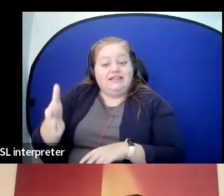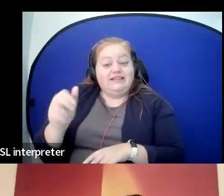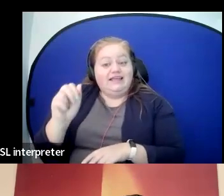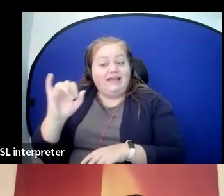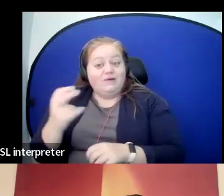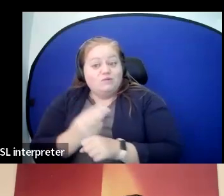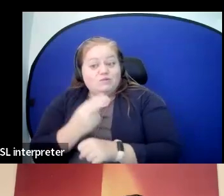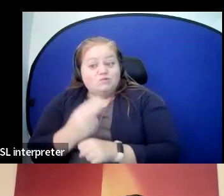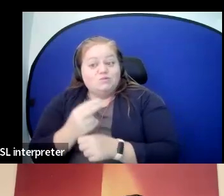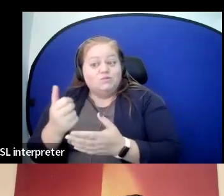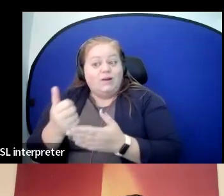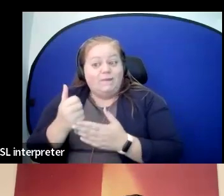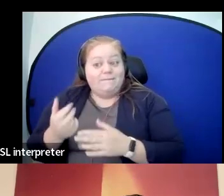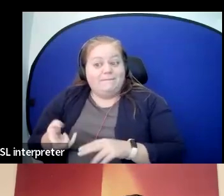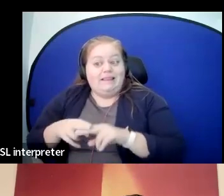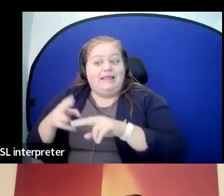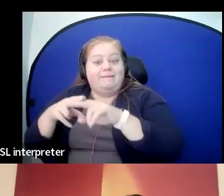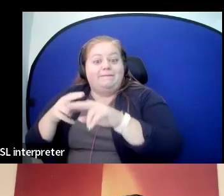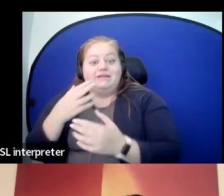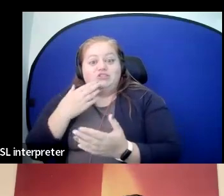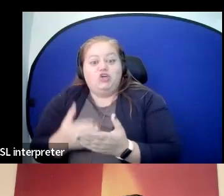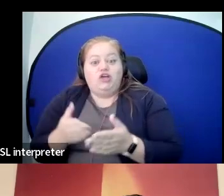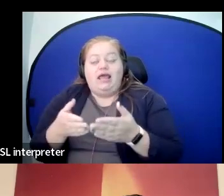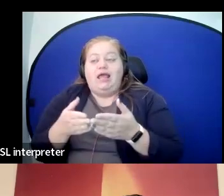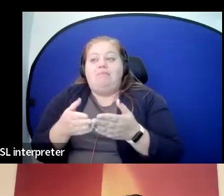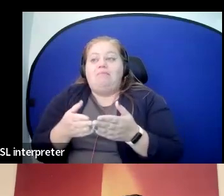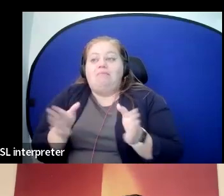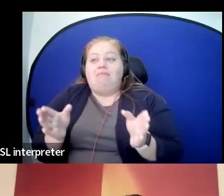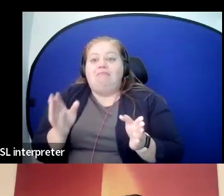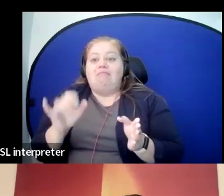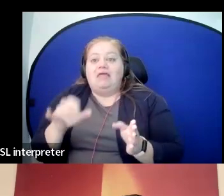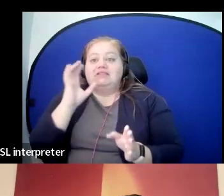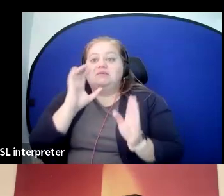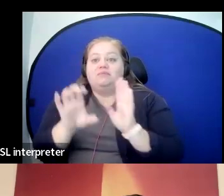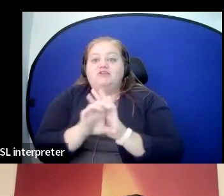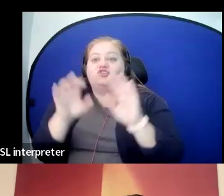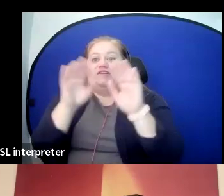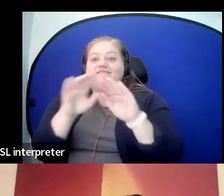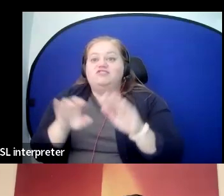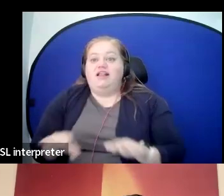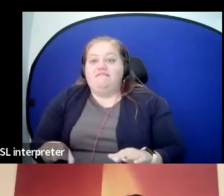using, that we're building on are very good at generally detecting content, but they don't really have a perspective